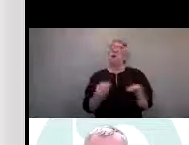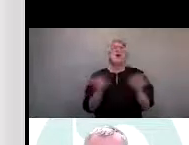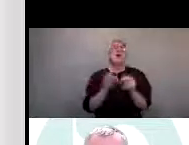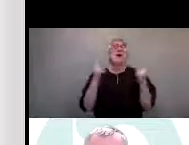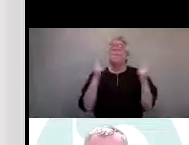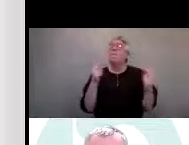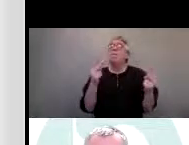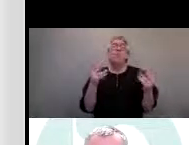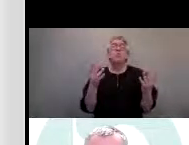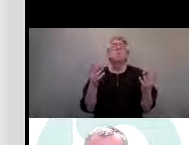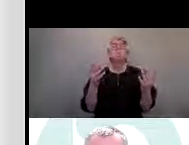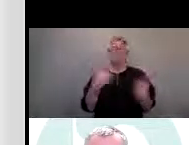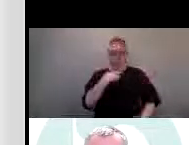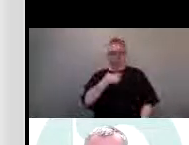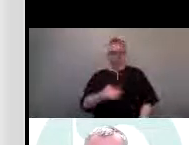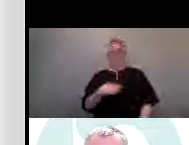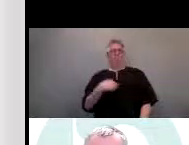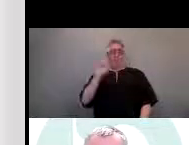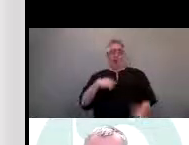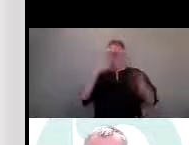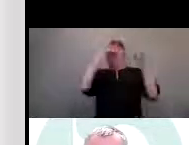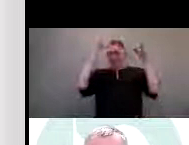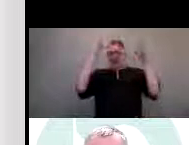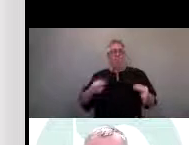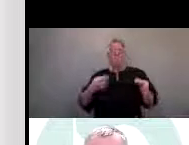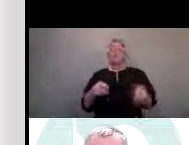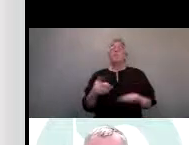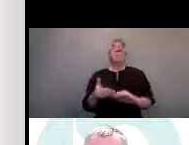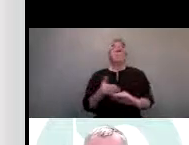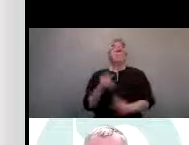will be another component in the paper. Informed decision-making